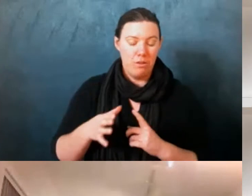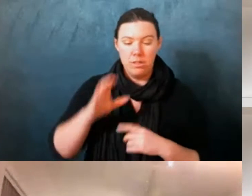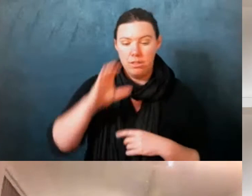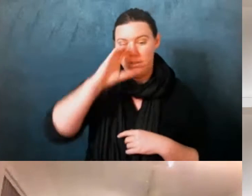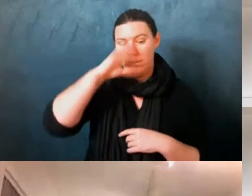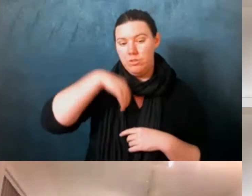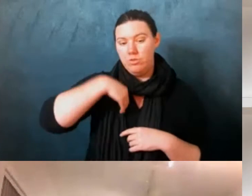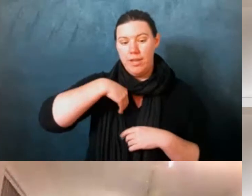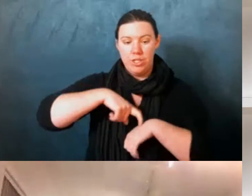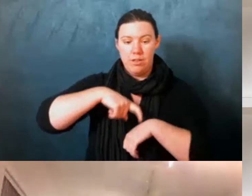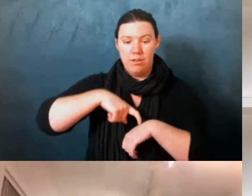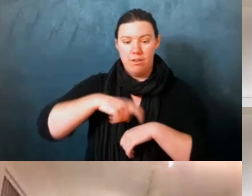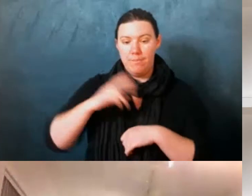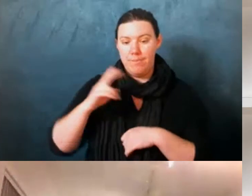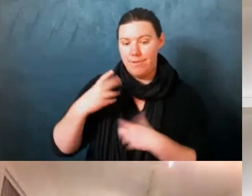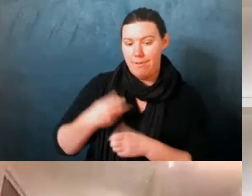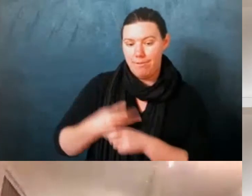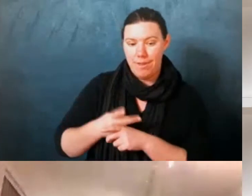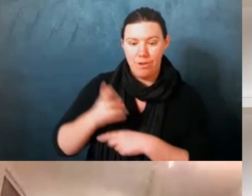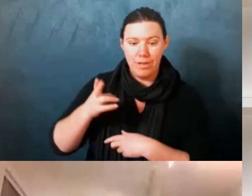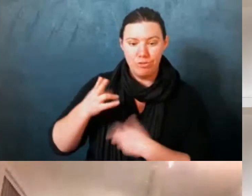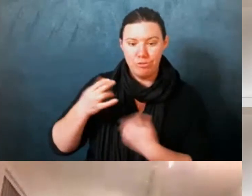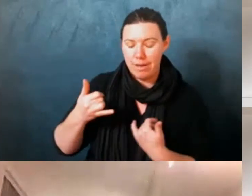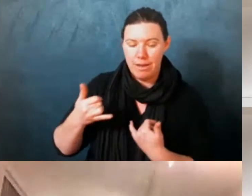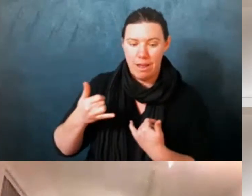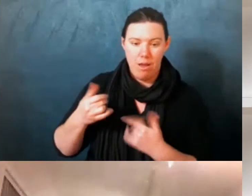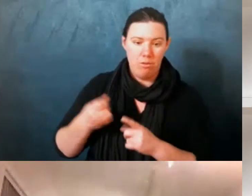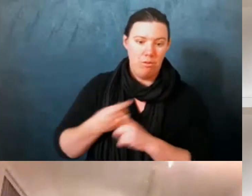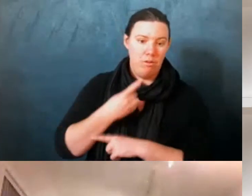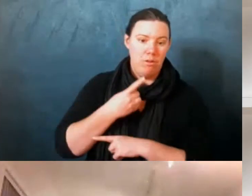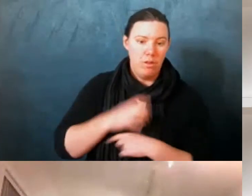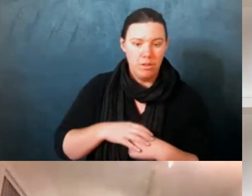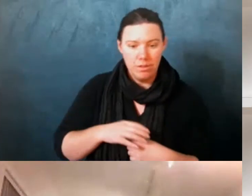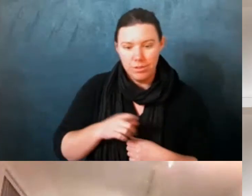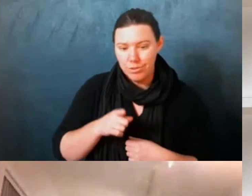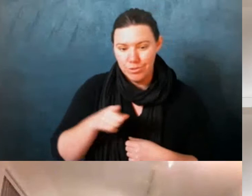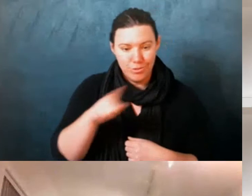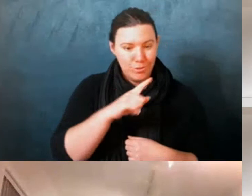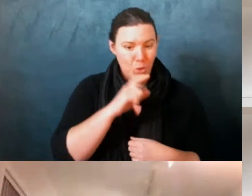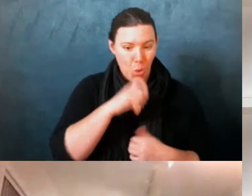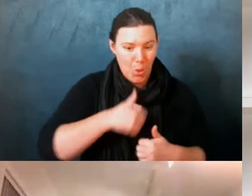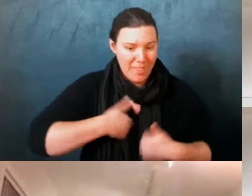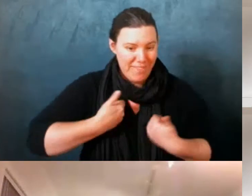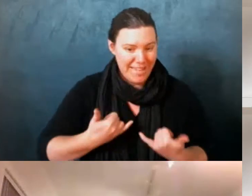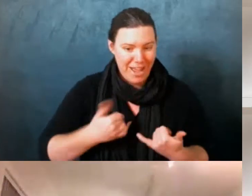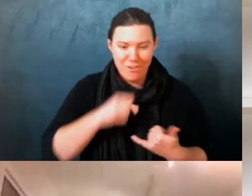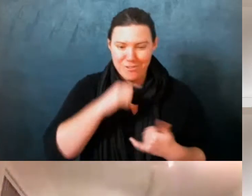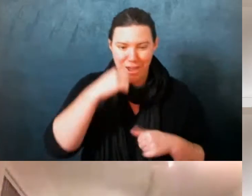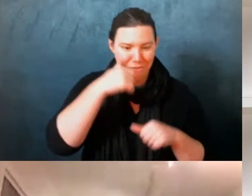and nobody that's currently around, you know, remembers the, the Spanish flu pandemic or anything like that.